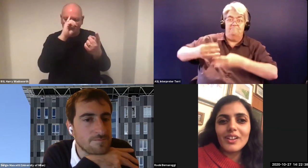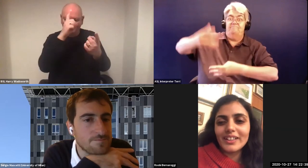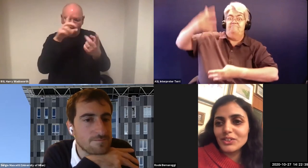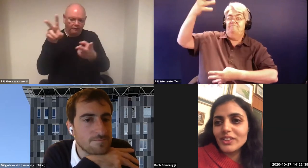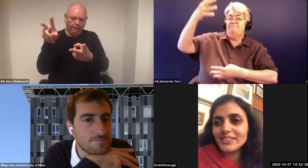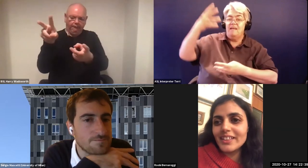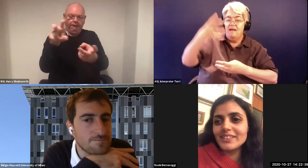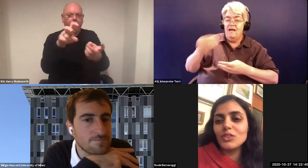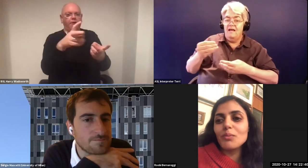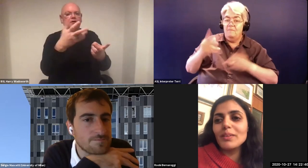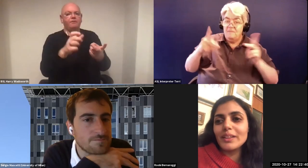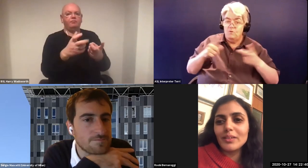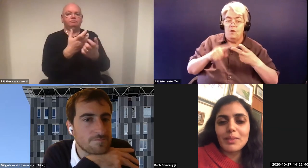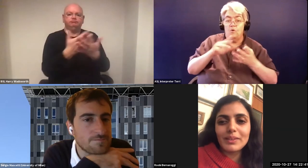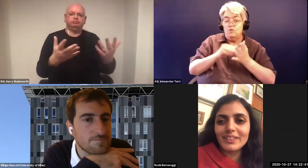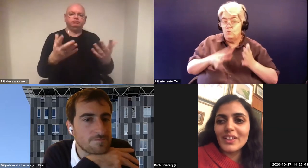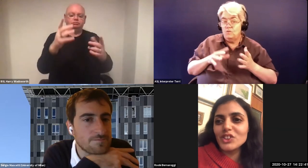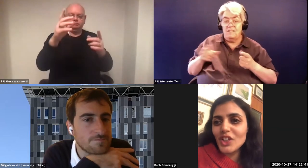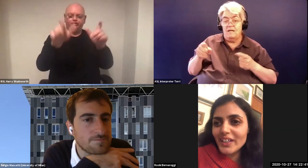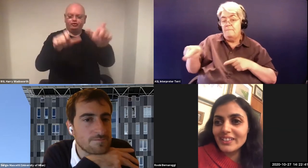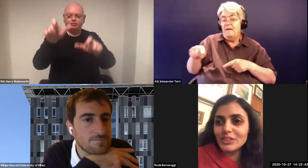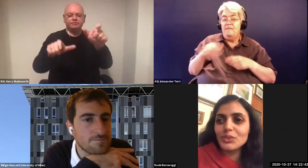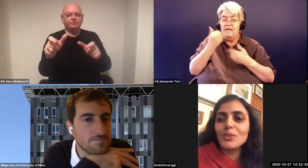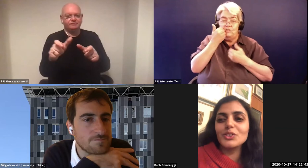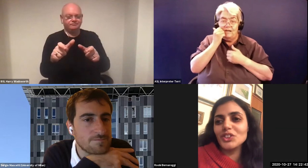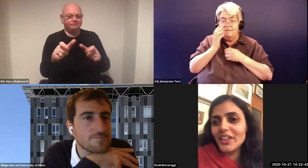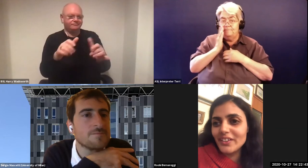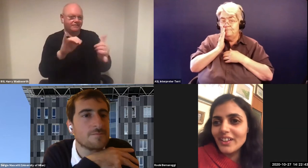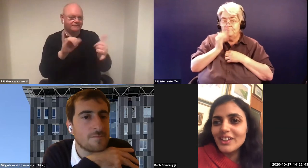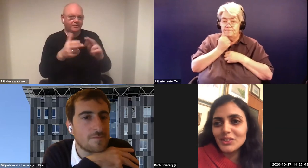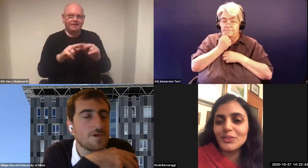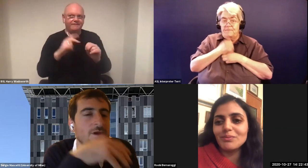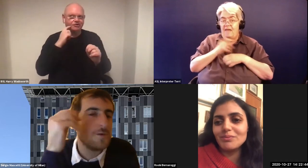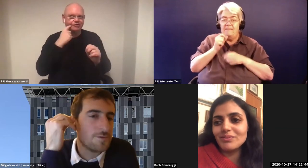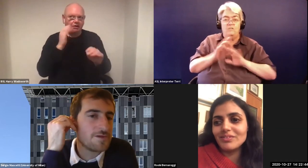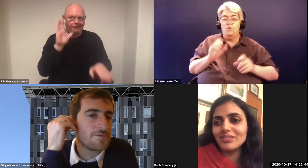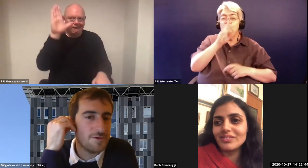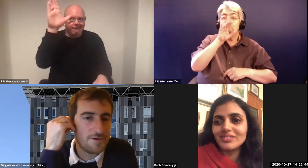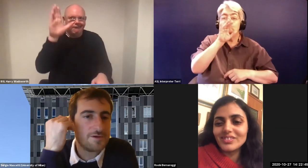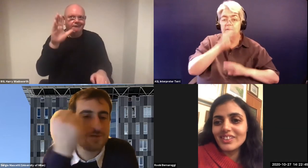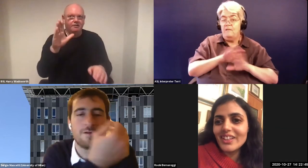and students that normally maybe they are shy and don't want to share so that's good yeah